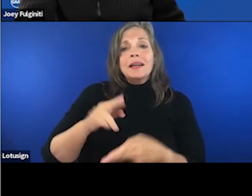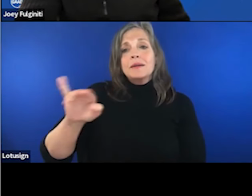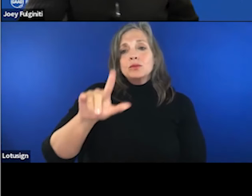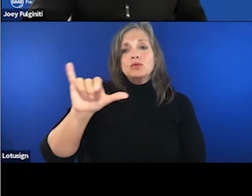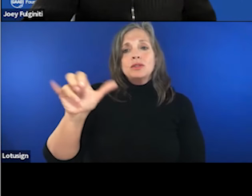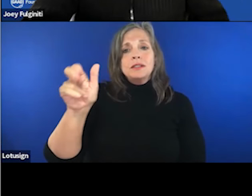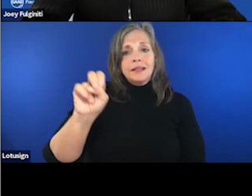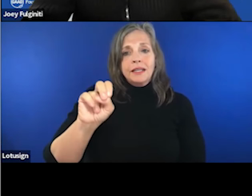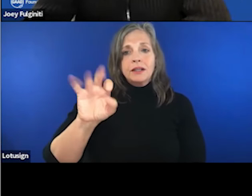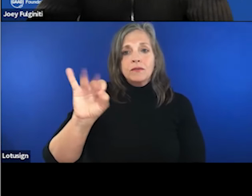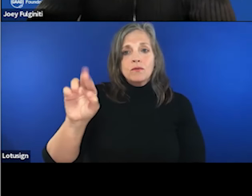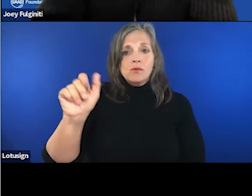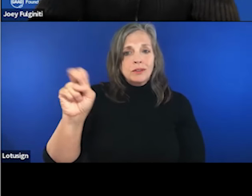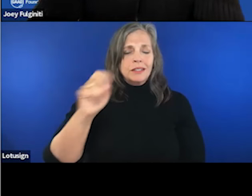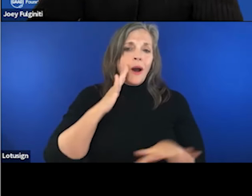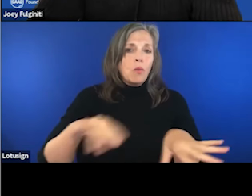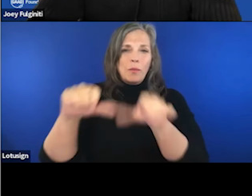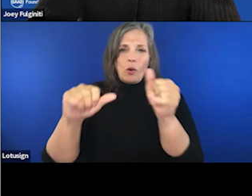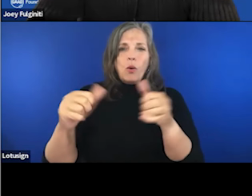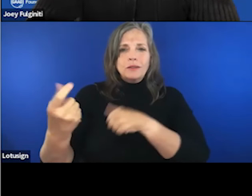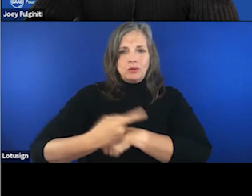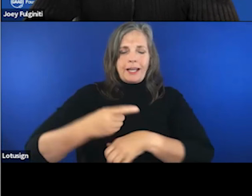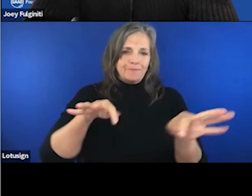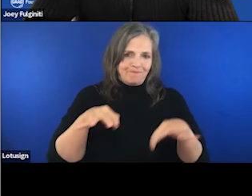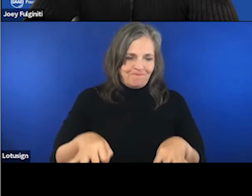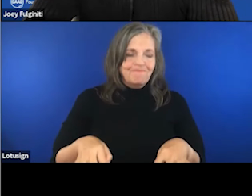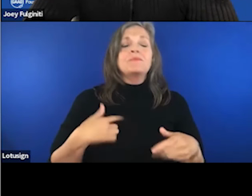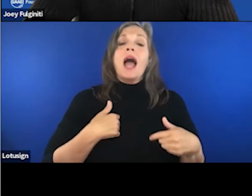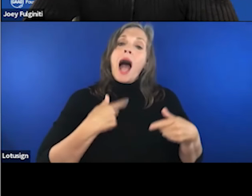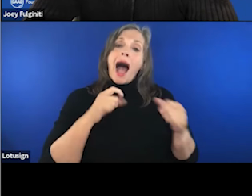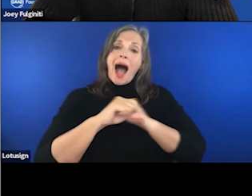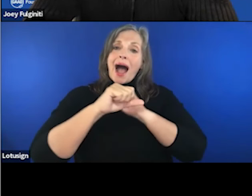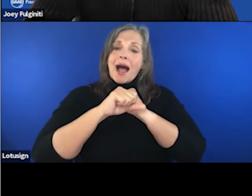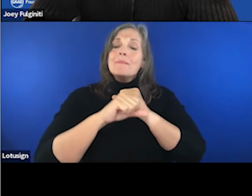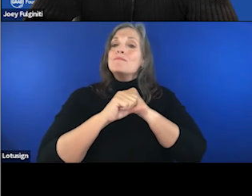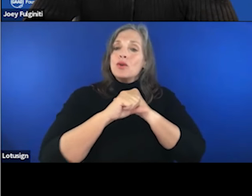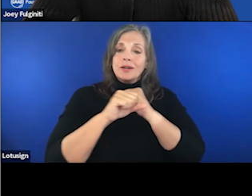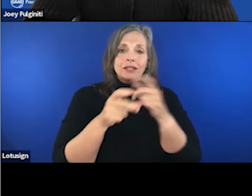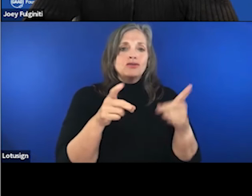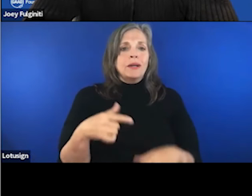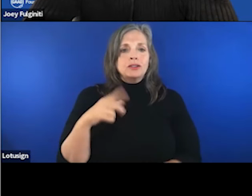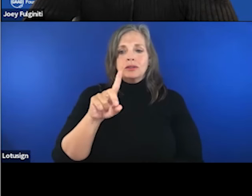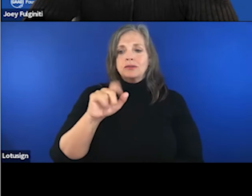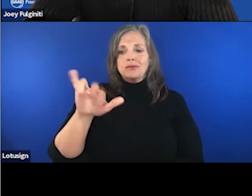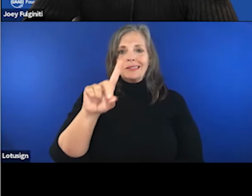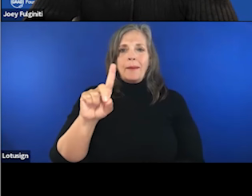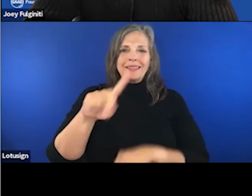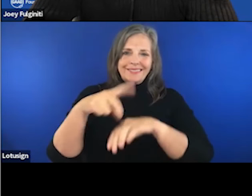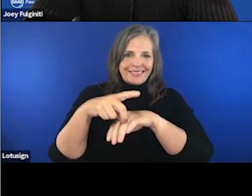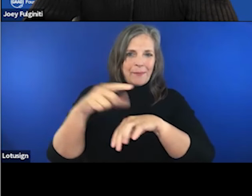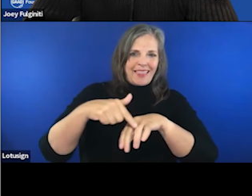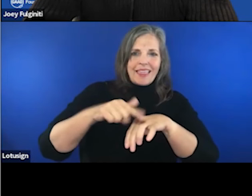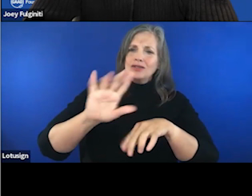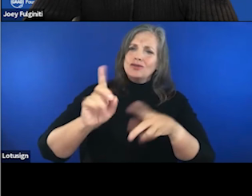am your host for today I am the marketing director at diamond who is your digital agency partner